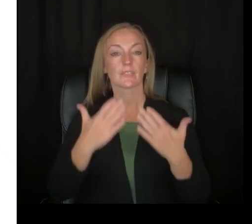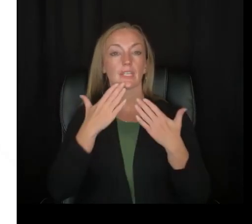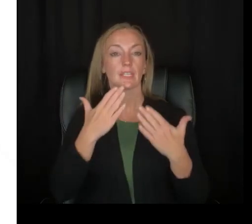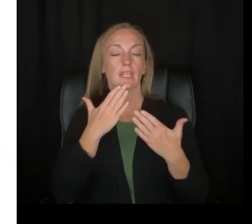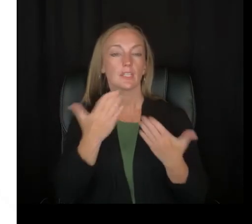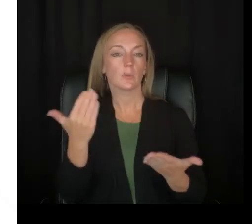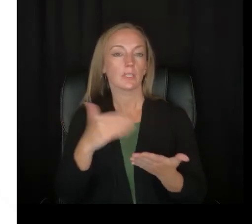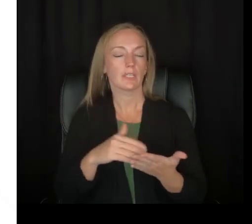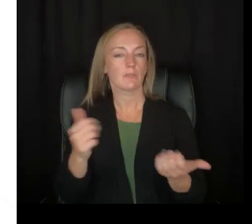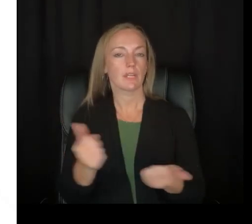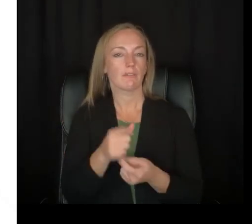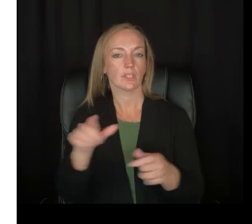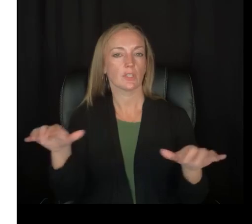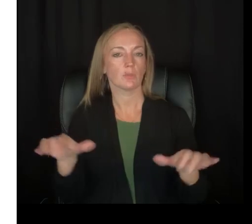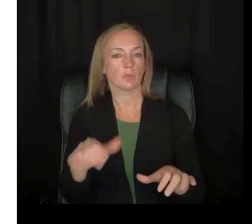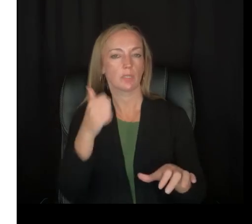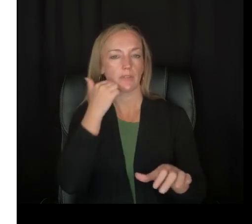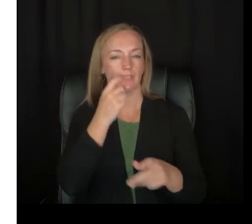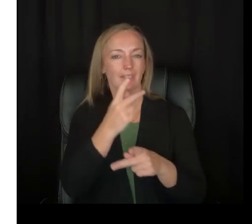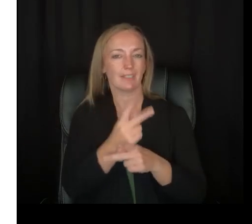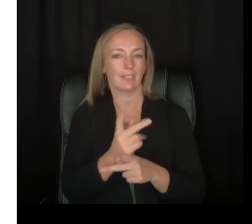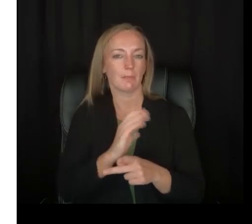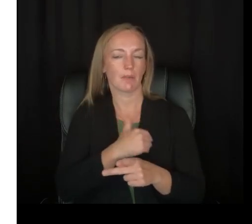Thank you again for what you do to keep our students safe.